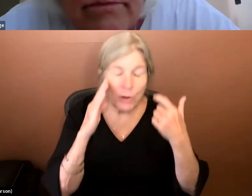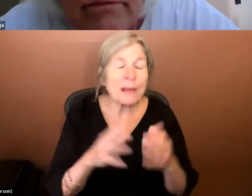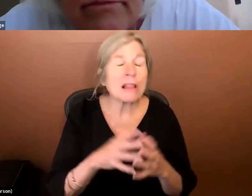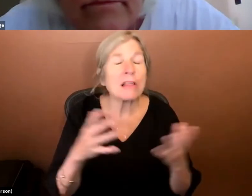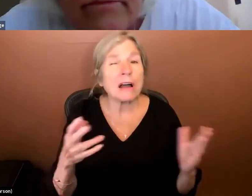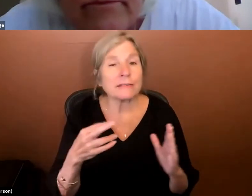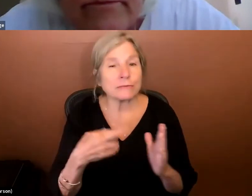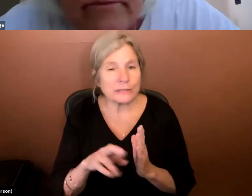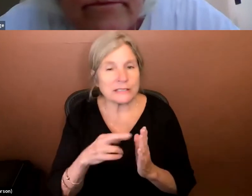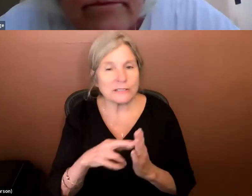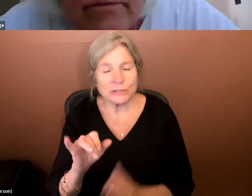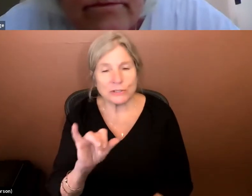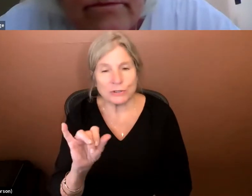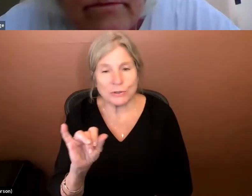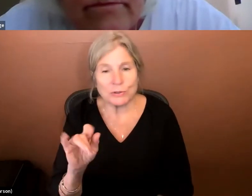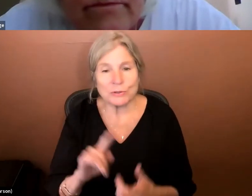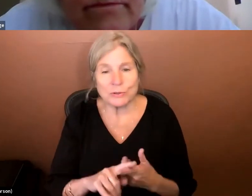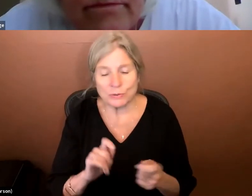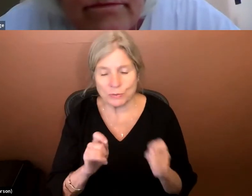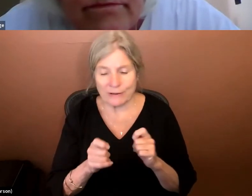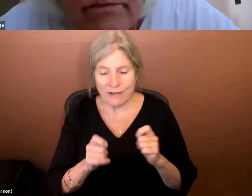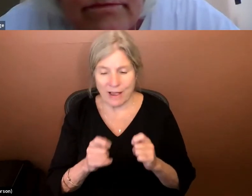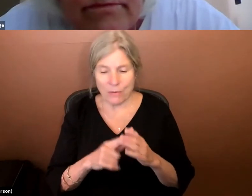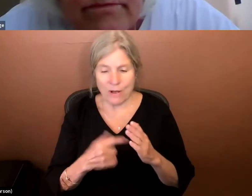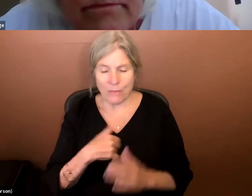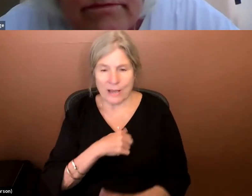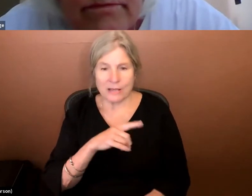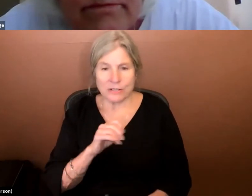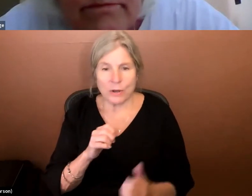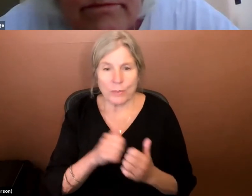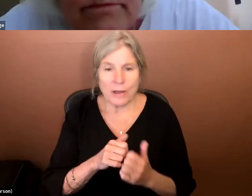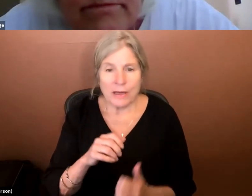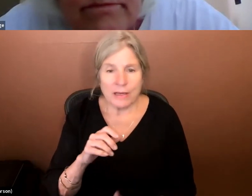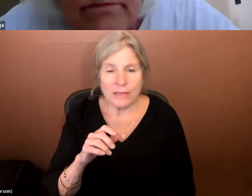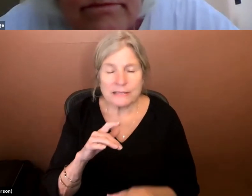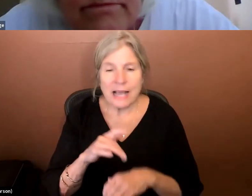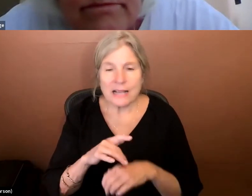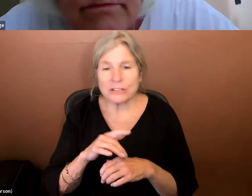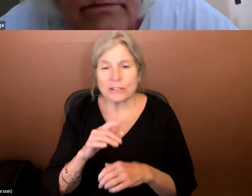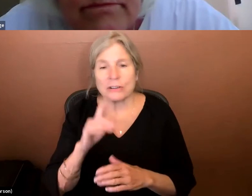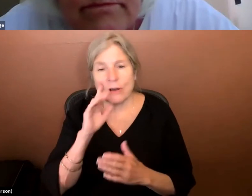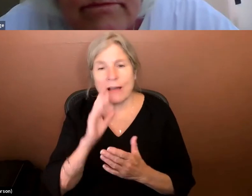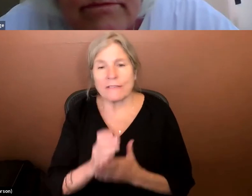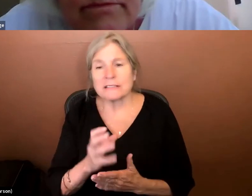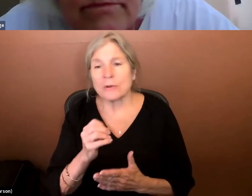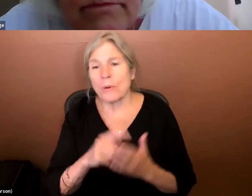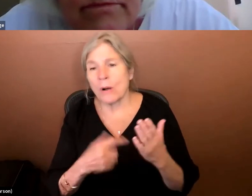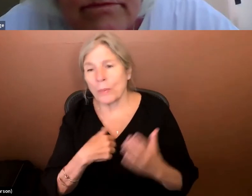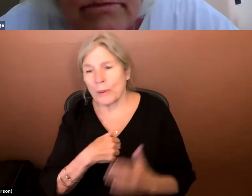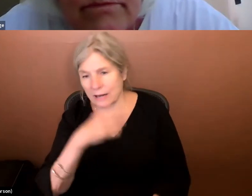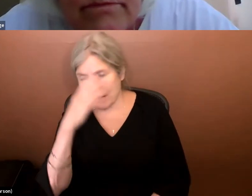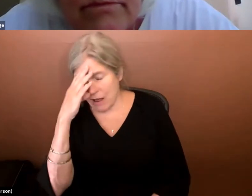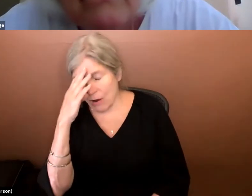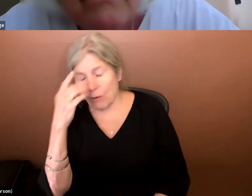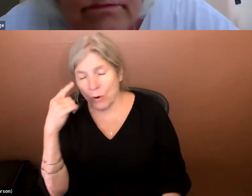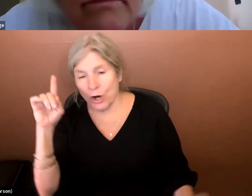to to refine what we do with tactile graphics and what we know works as a